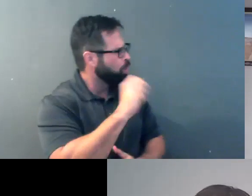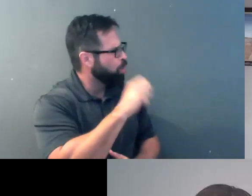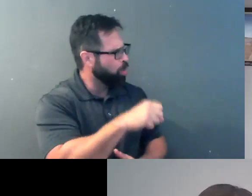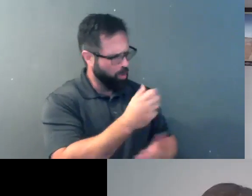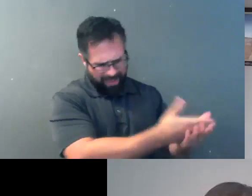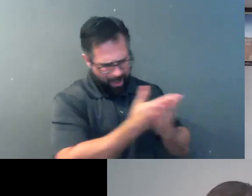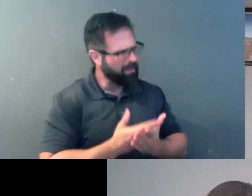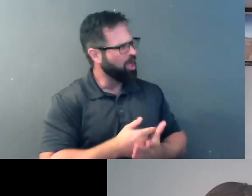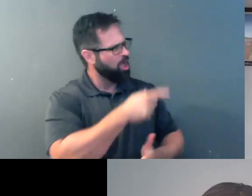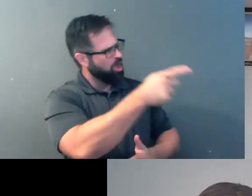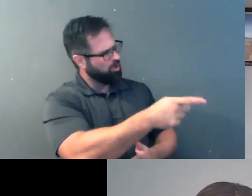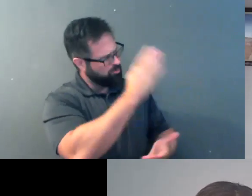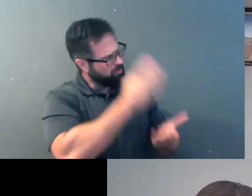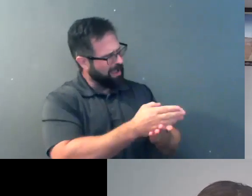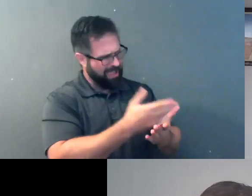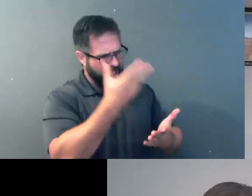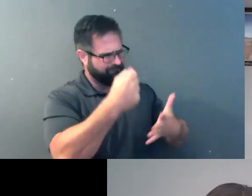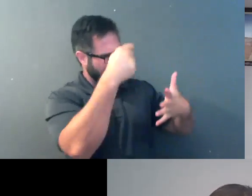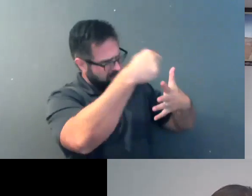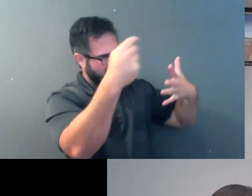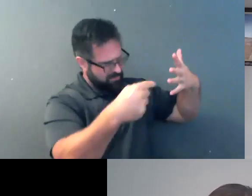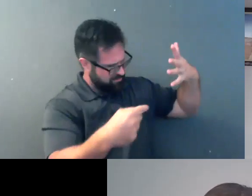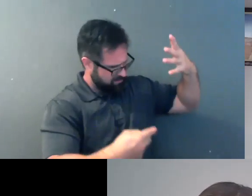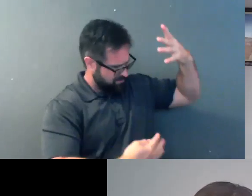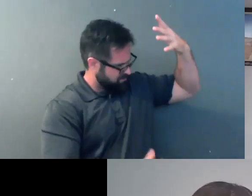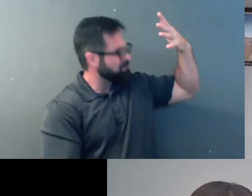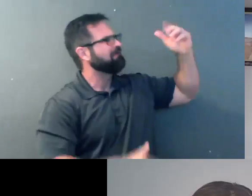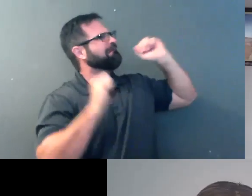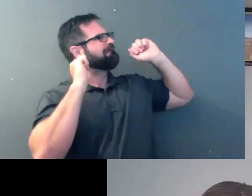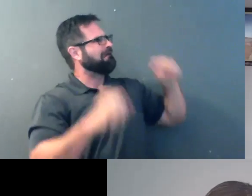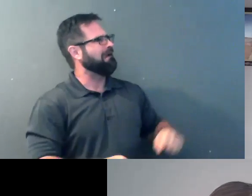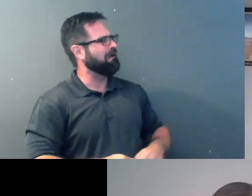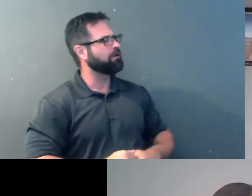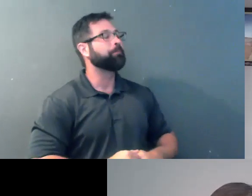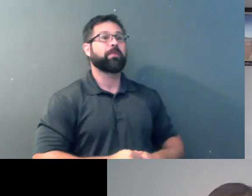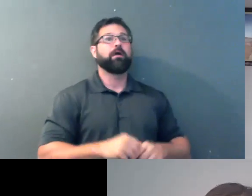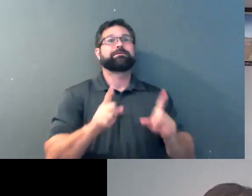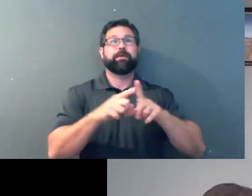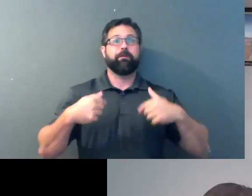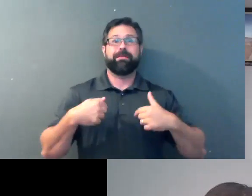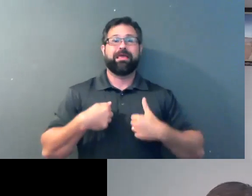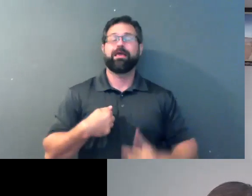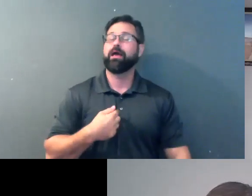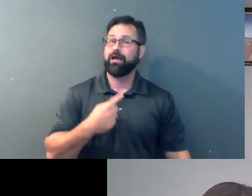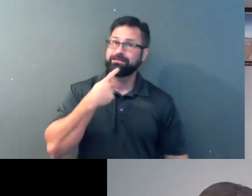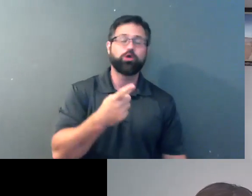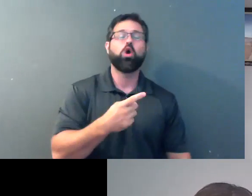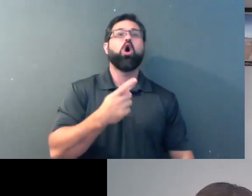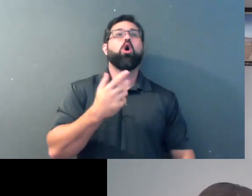can be done i in particular for example myself want to emphasize on attitudinal barriers that